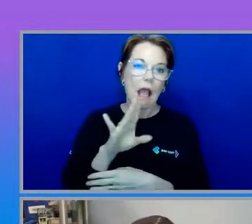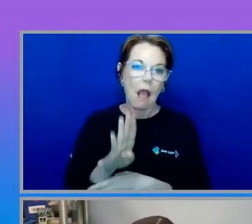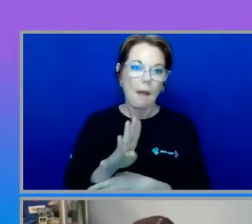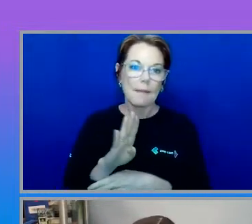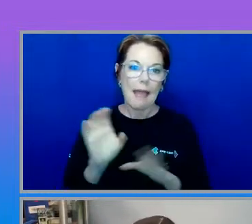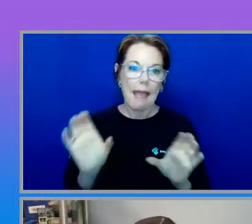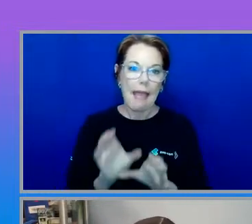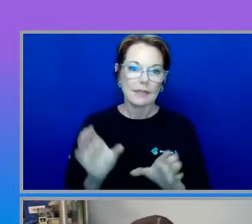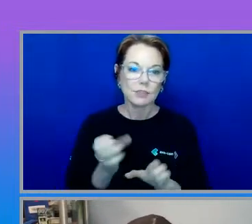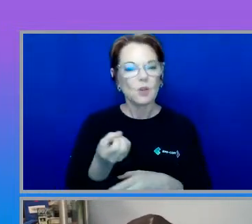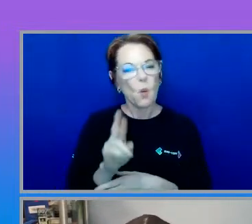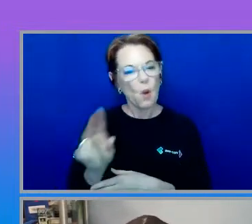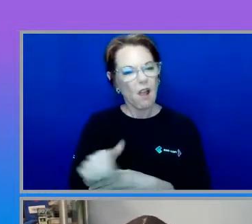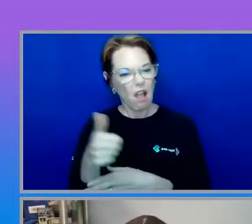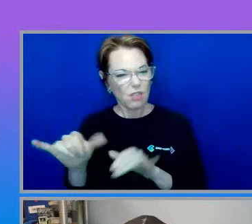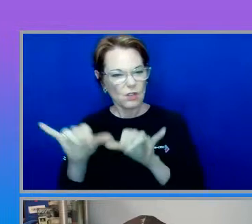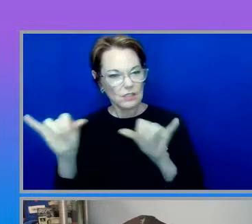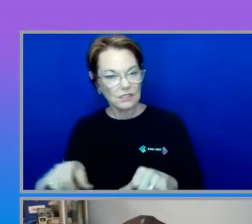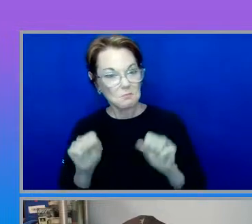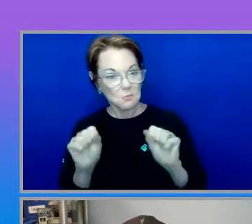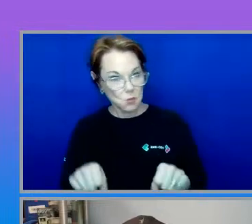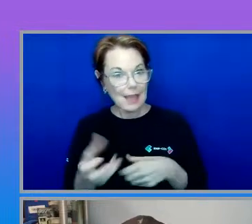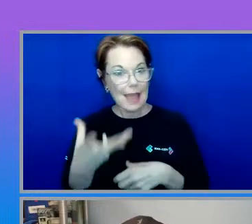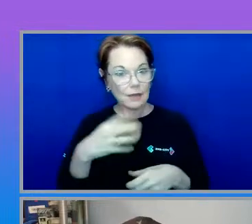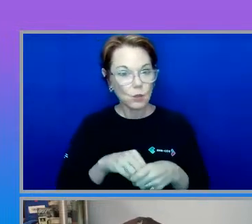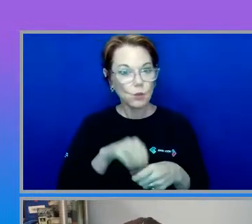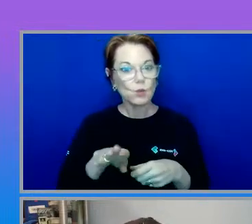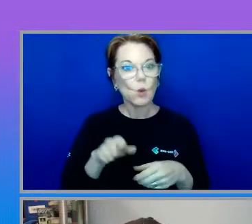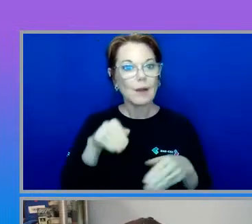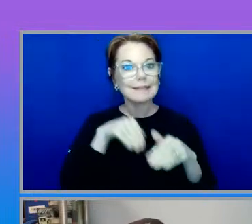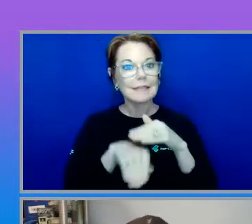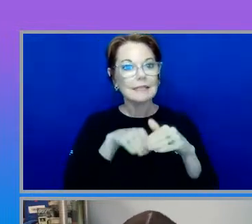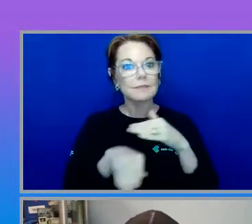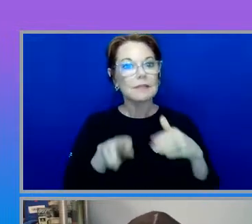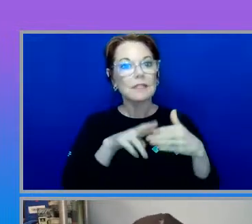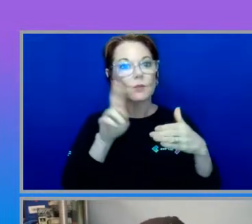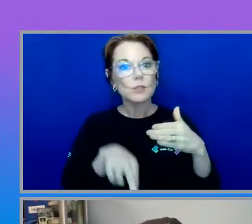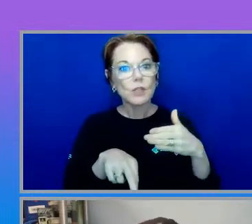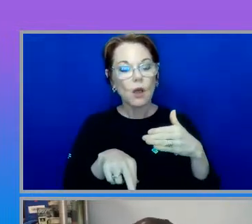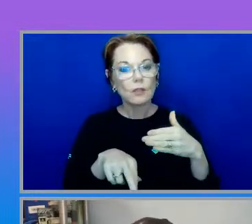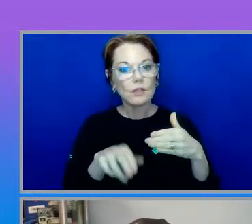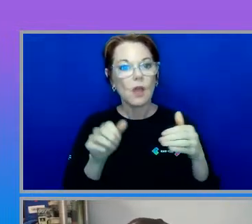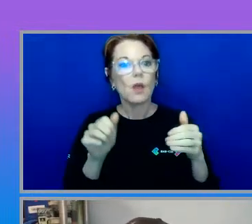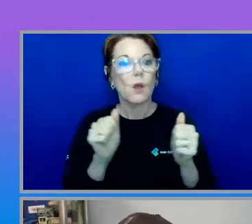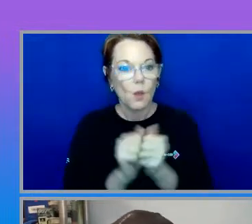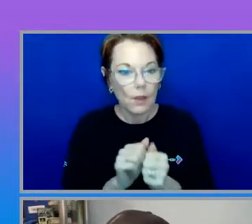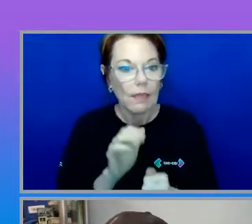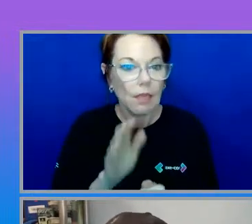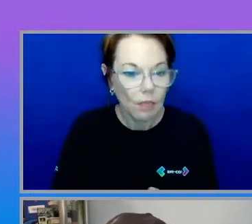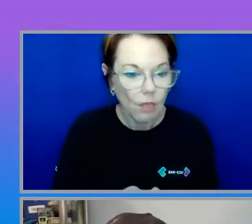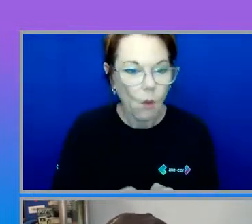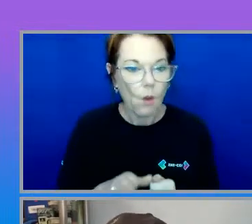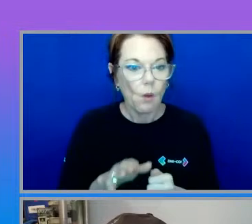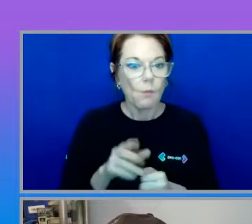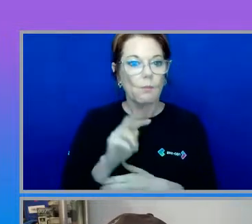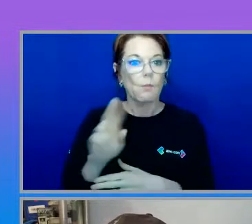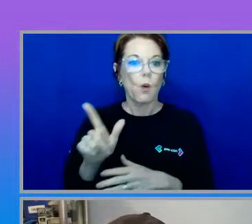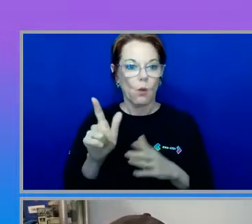that you can include your accessibility results within